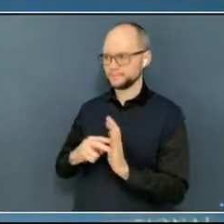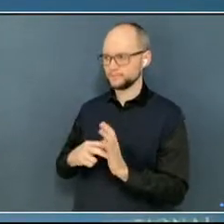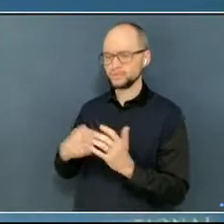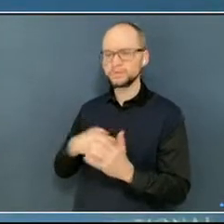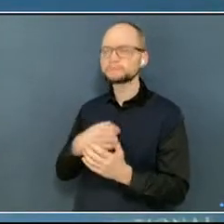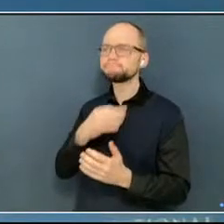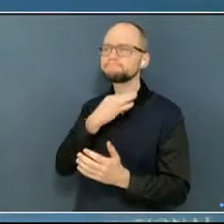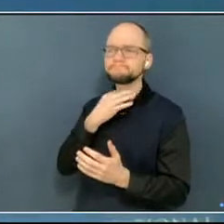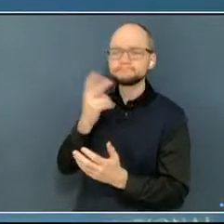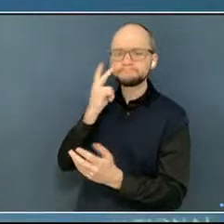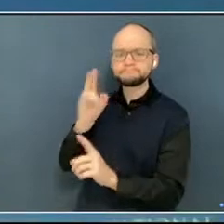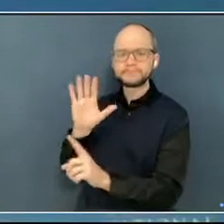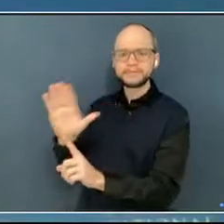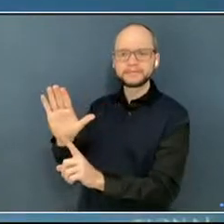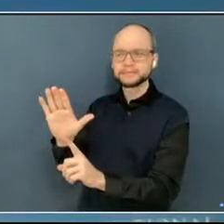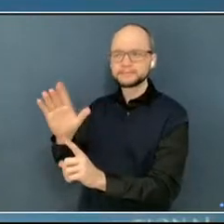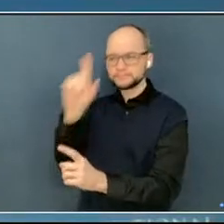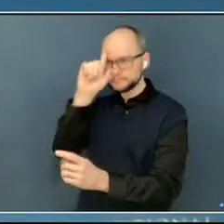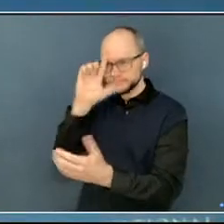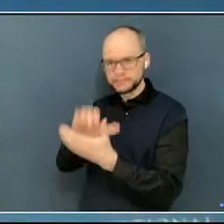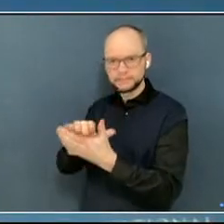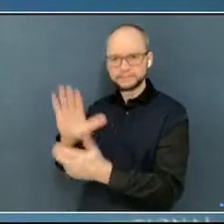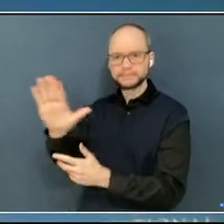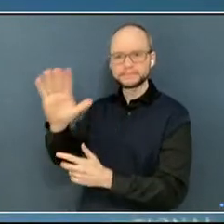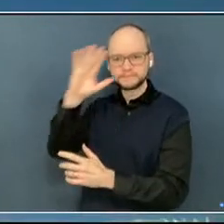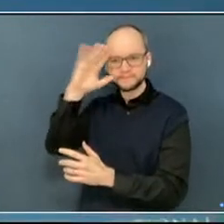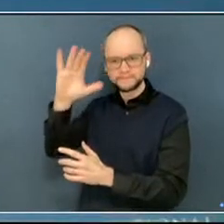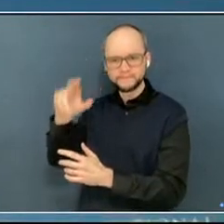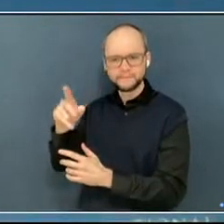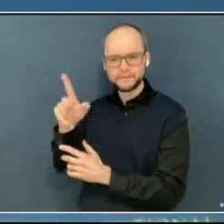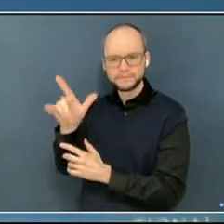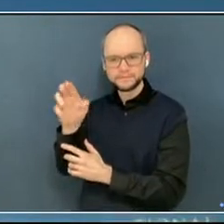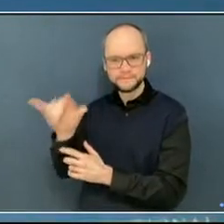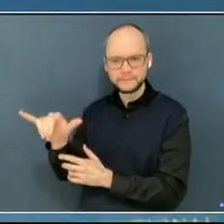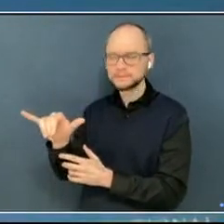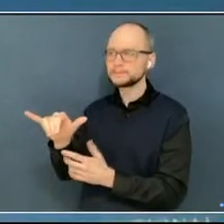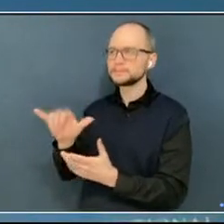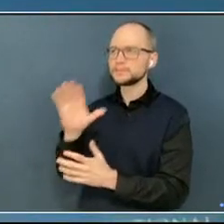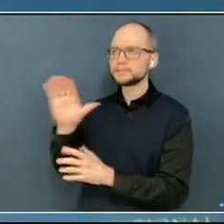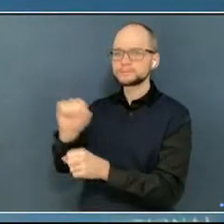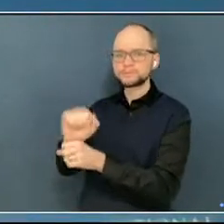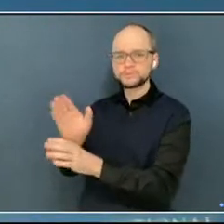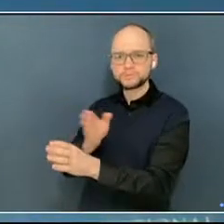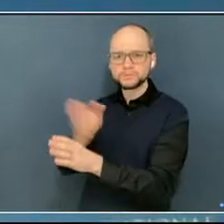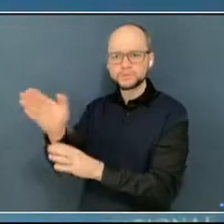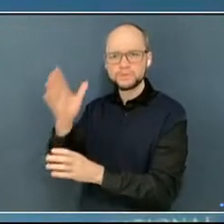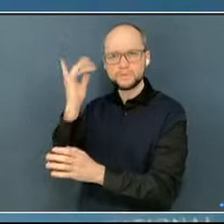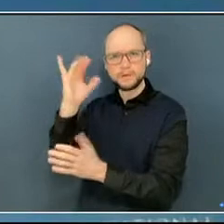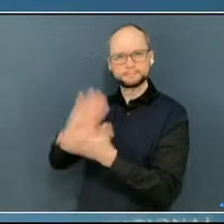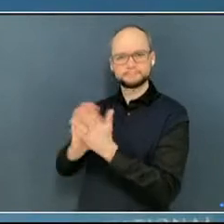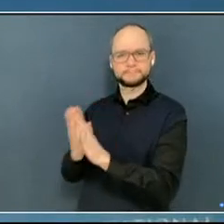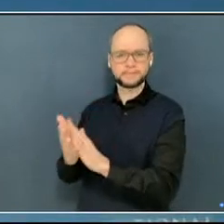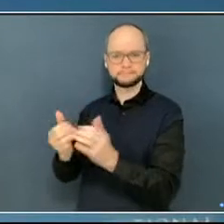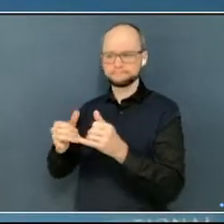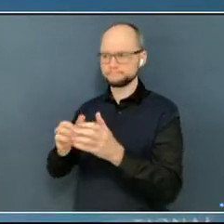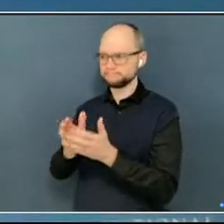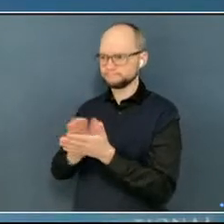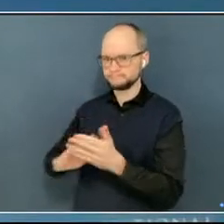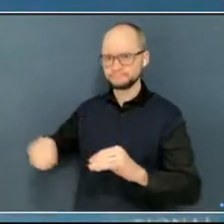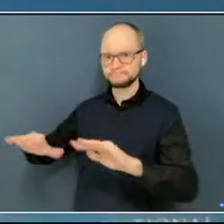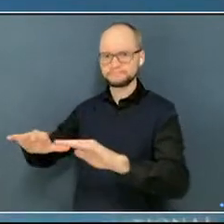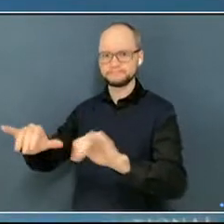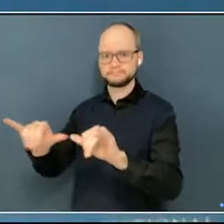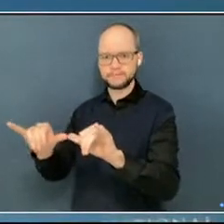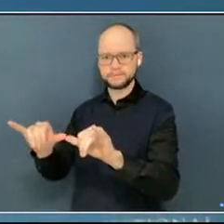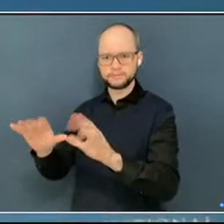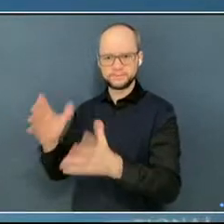his beliefs and his philosophies and his career in becoming a landscape architect. Please join me in giving a very